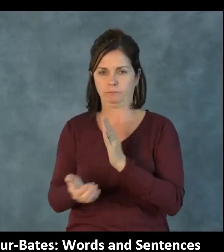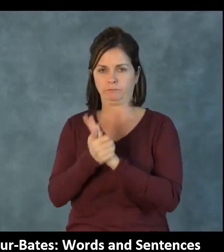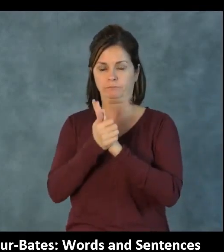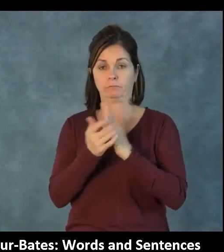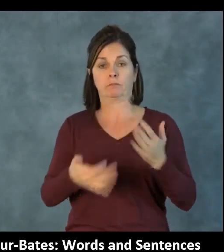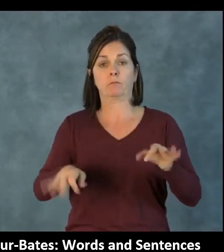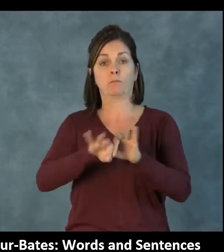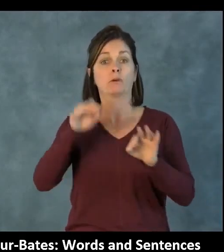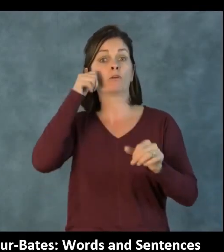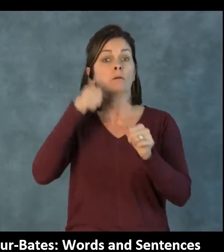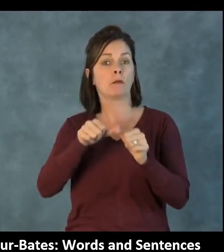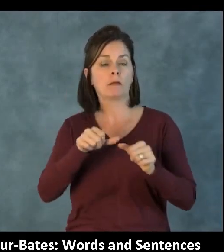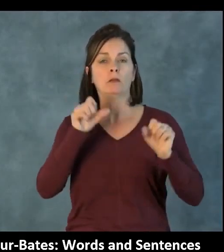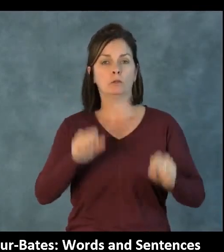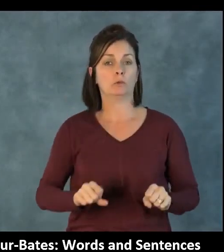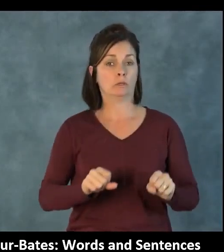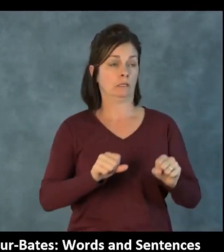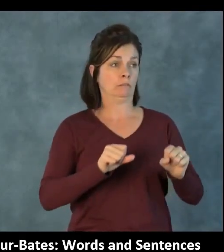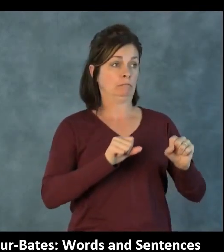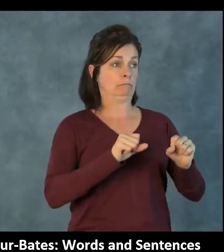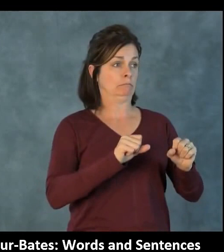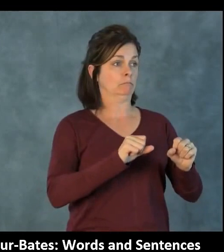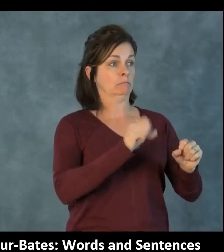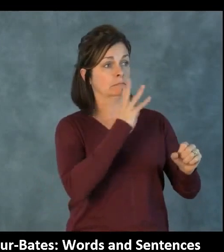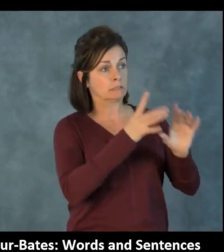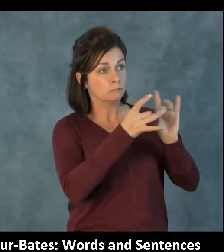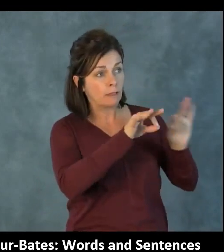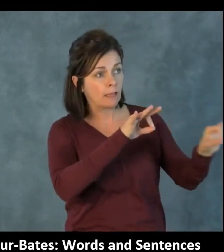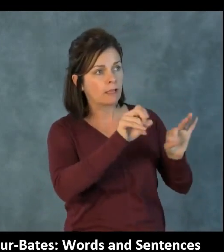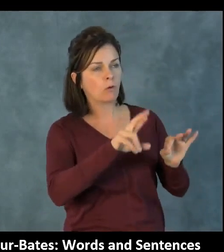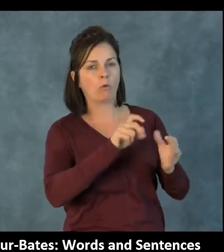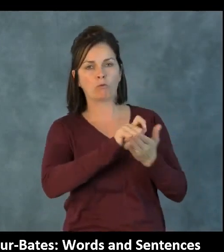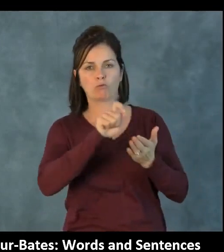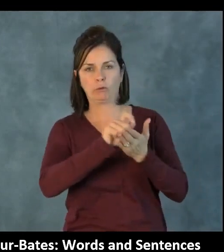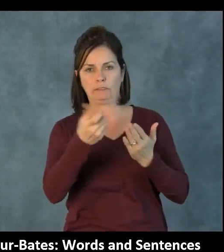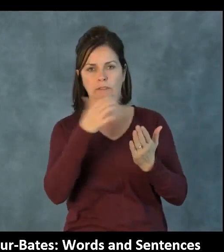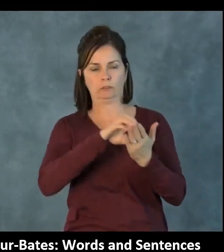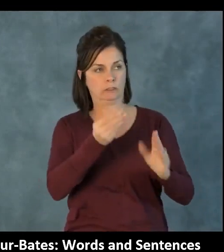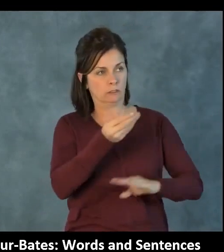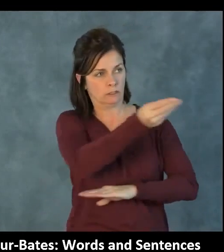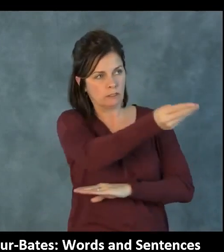to the family, either verbally or through the written instructions, is that when they're completing